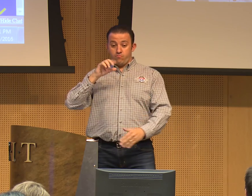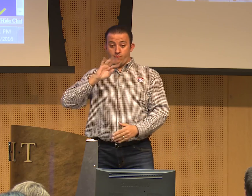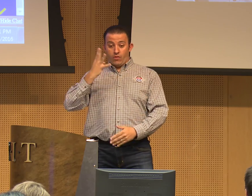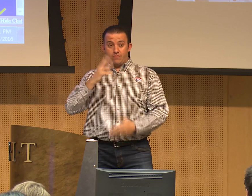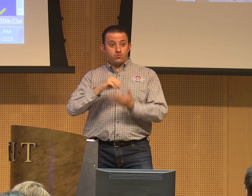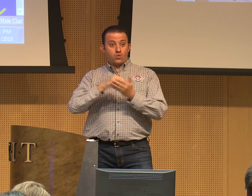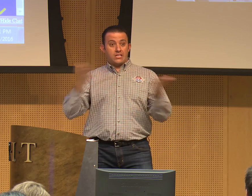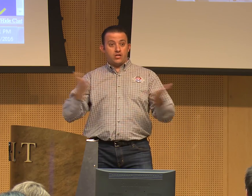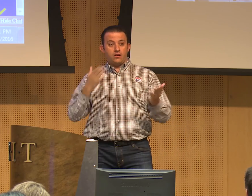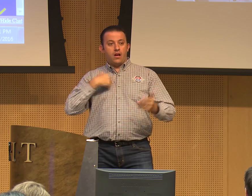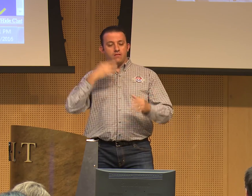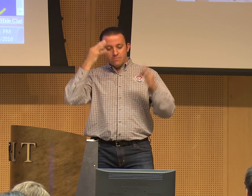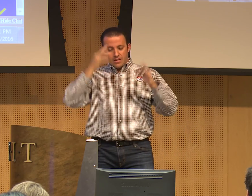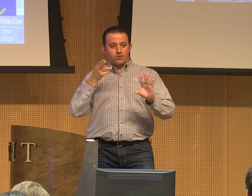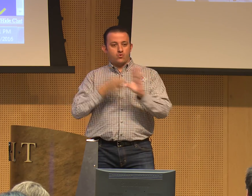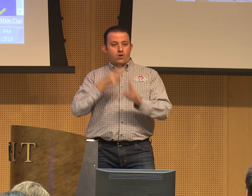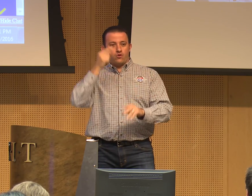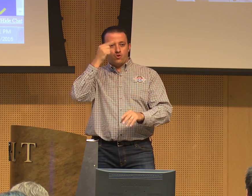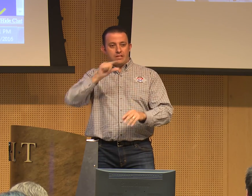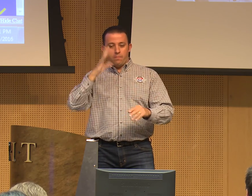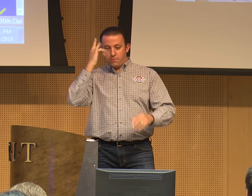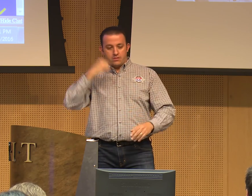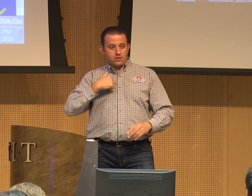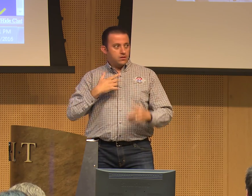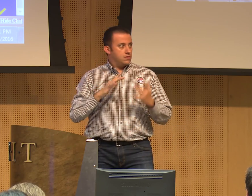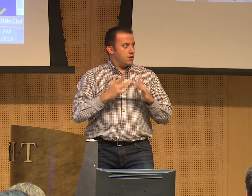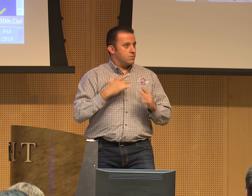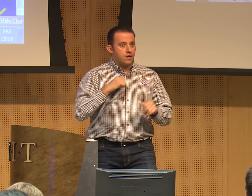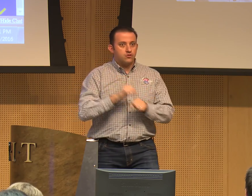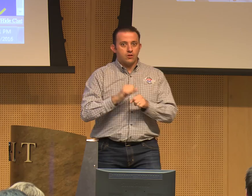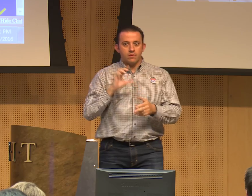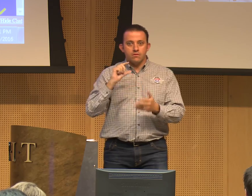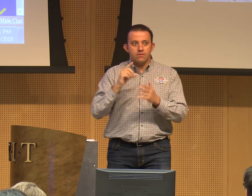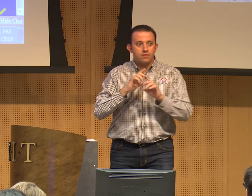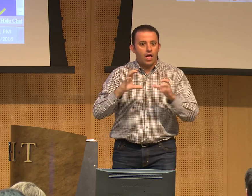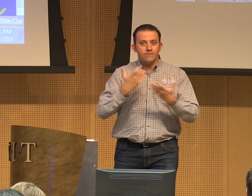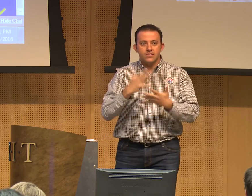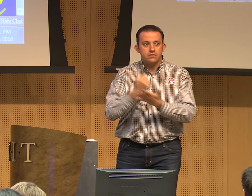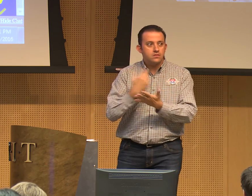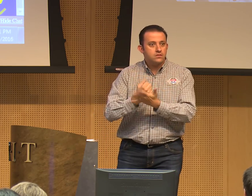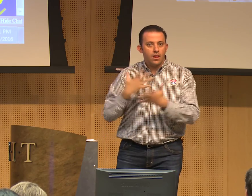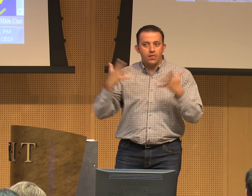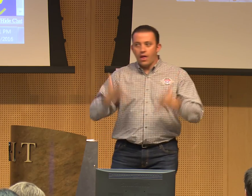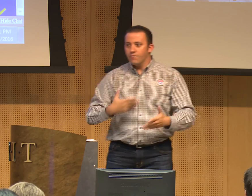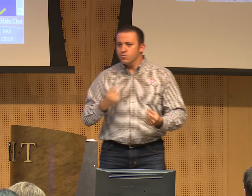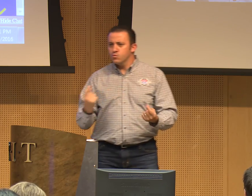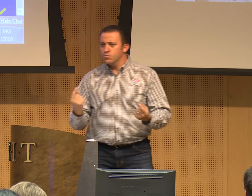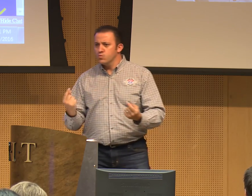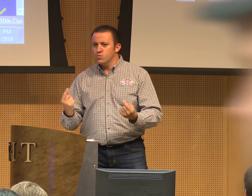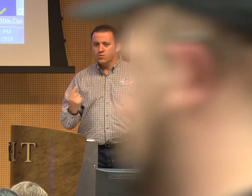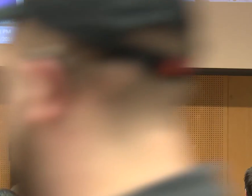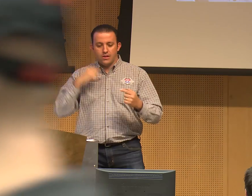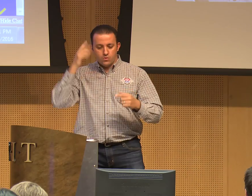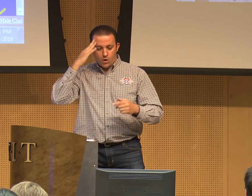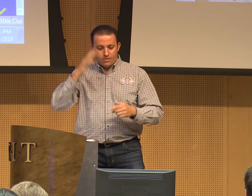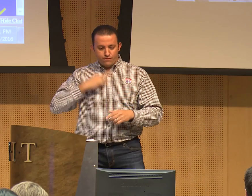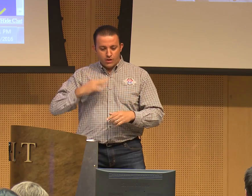Um, of the students, I encourage everybody to become Greek. When you think about networking and meeting people and what are you doing after your classes--